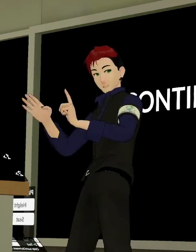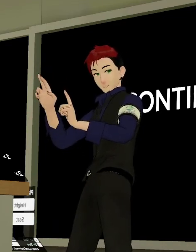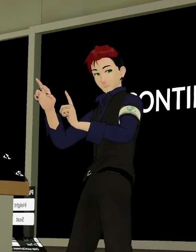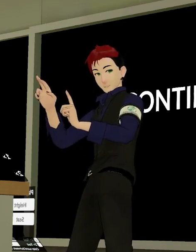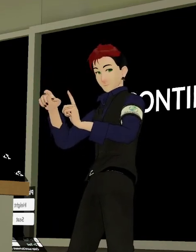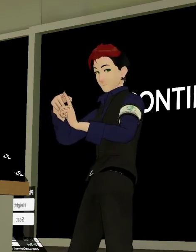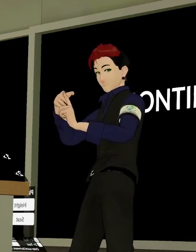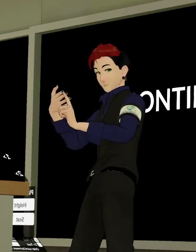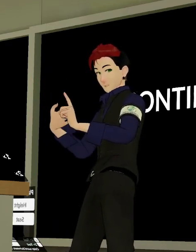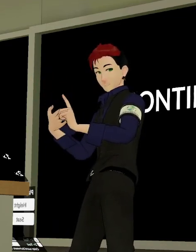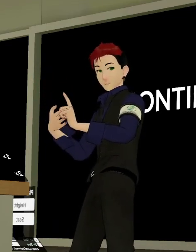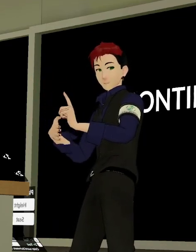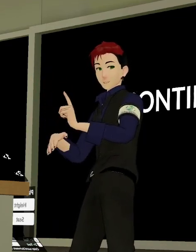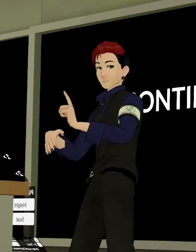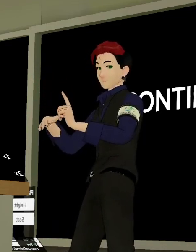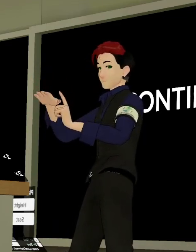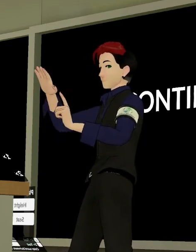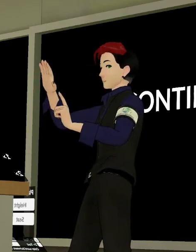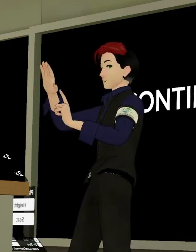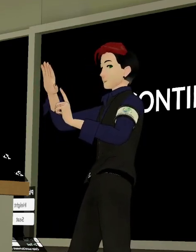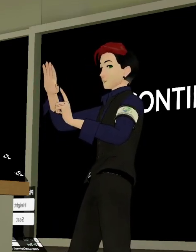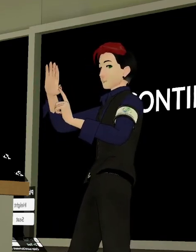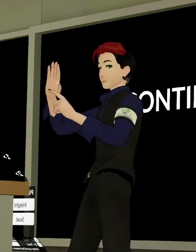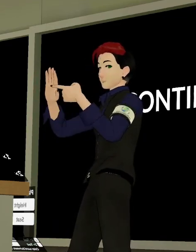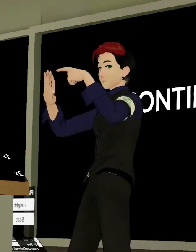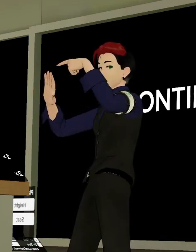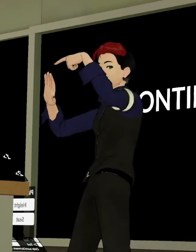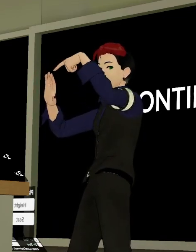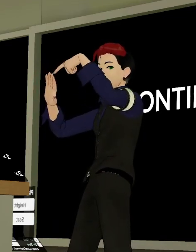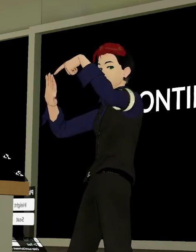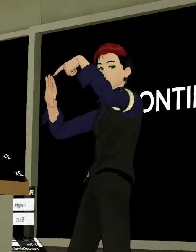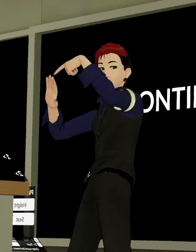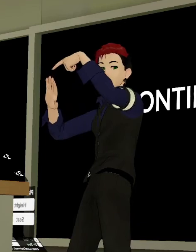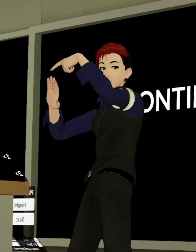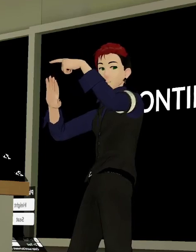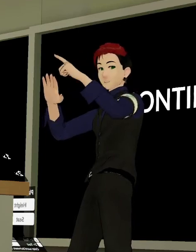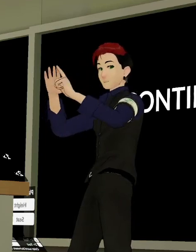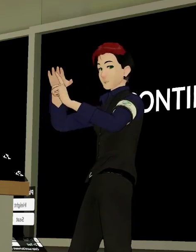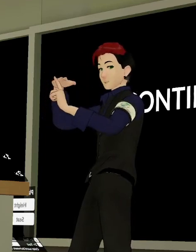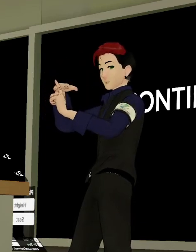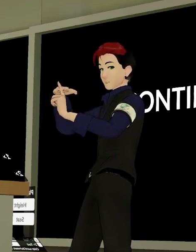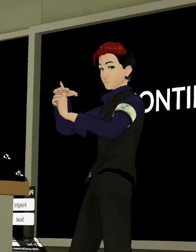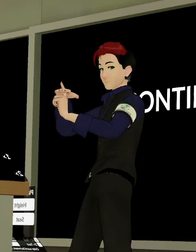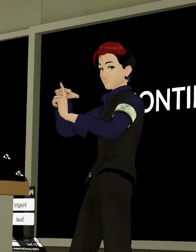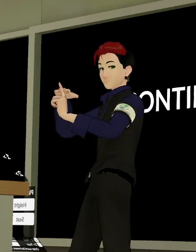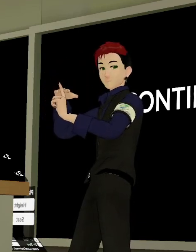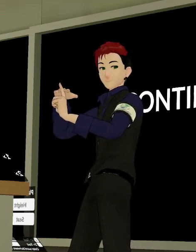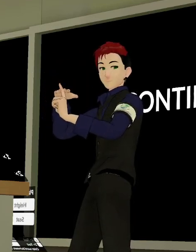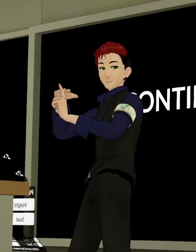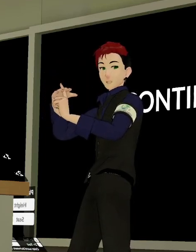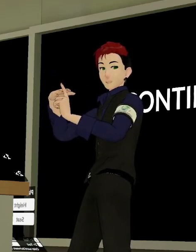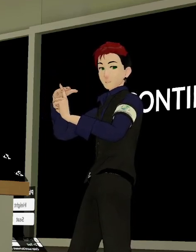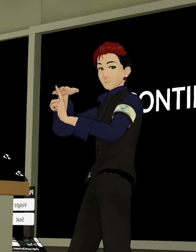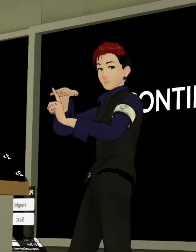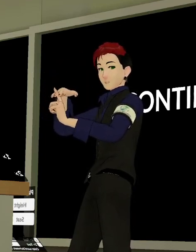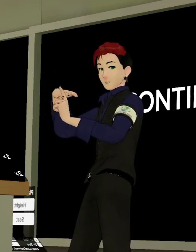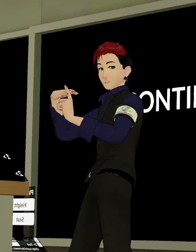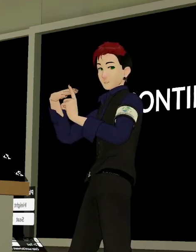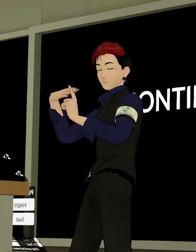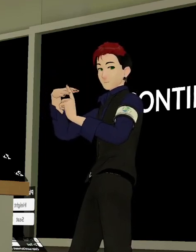person or this thing you're going to the other hand you're going to go in between the middle and the ring finger put on there and wiggle it around like